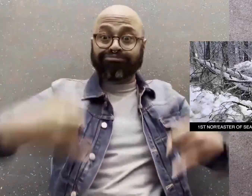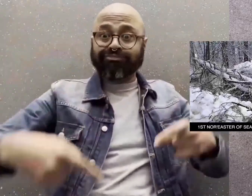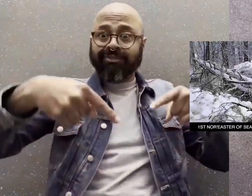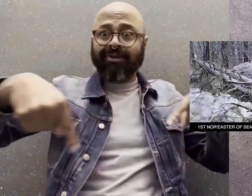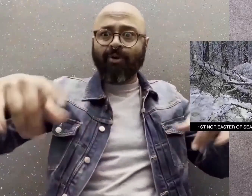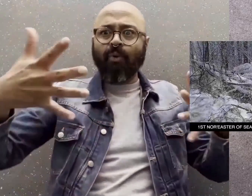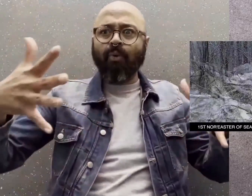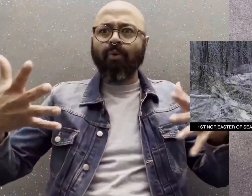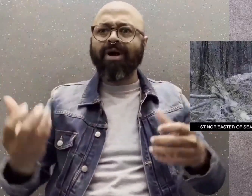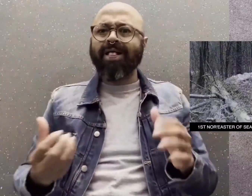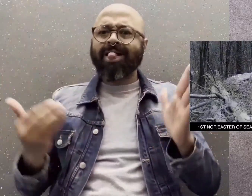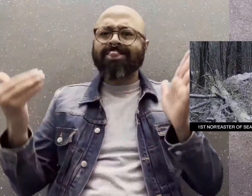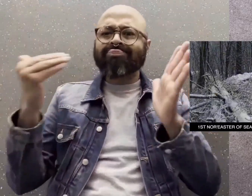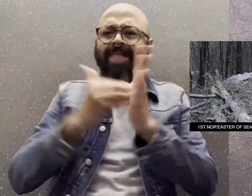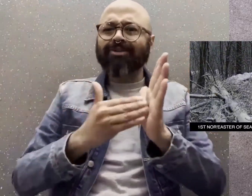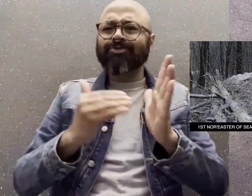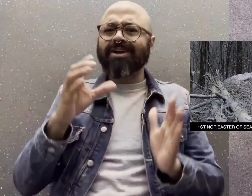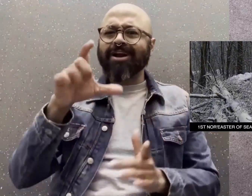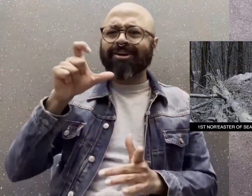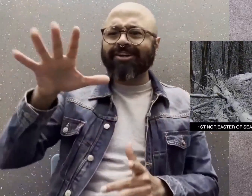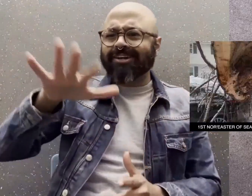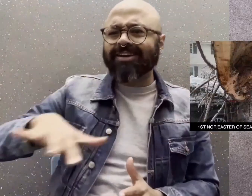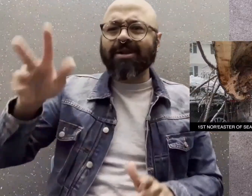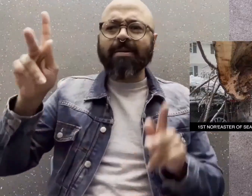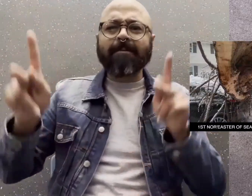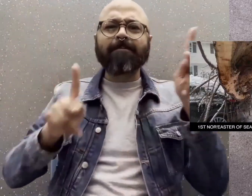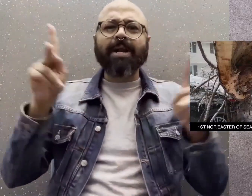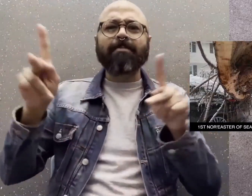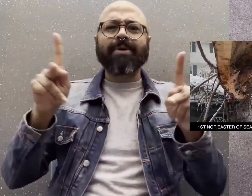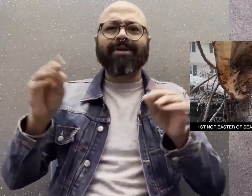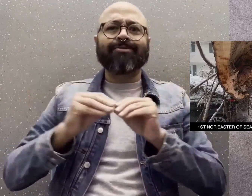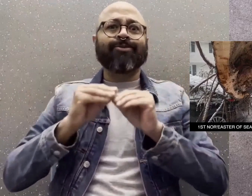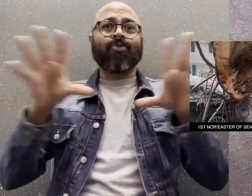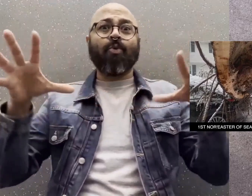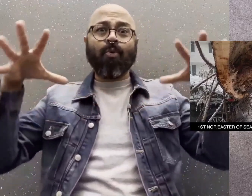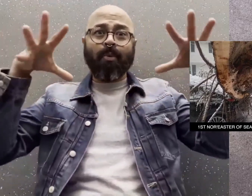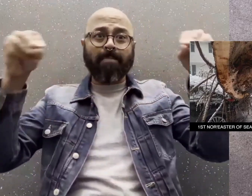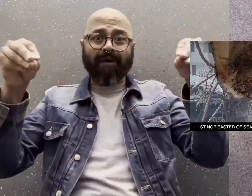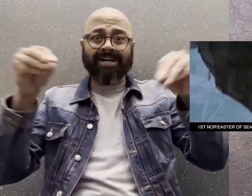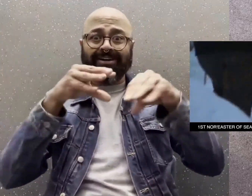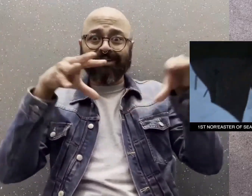because of the downed power lines hundreds of thousands of people were without power